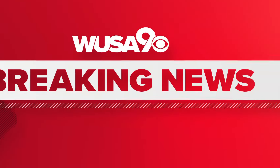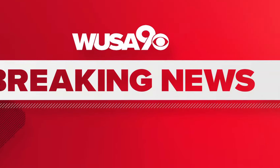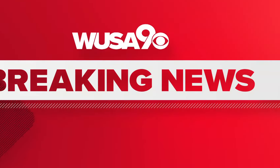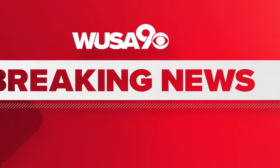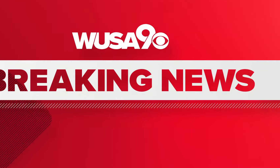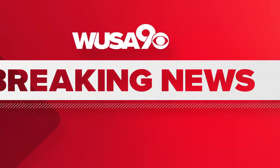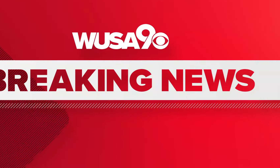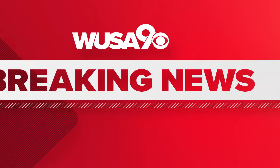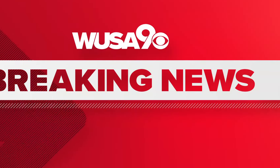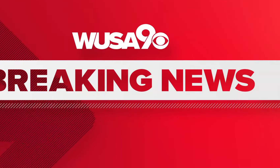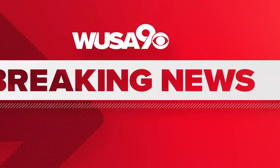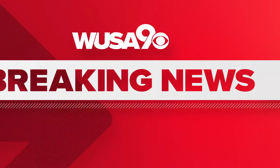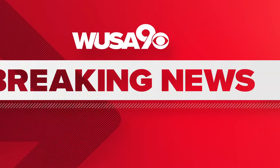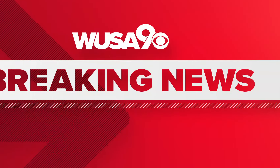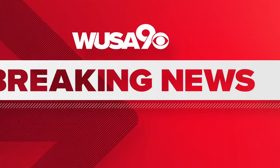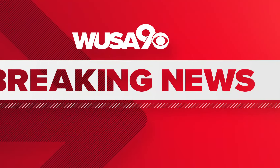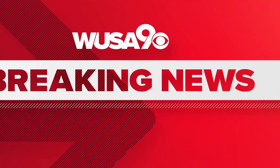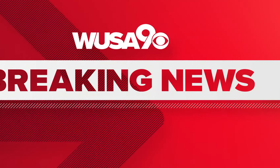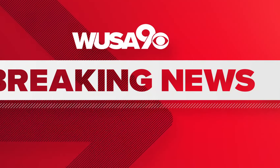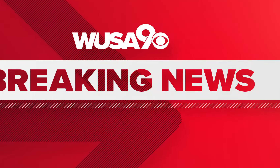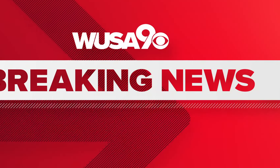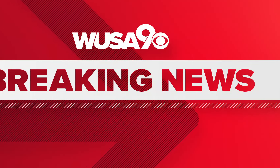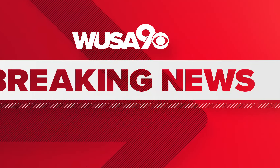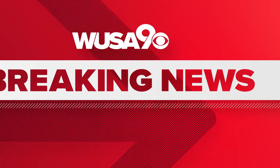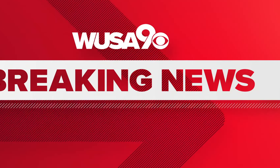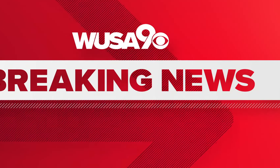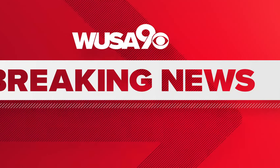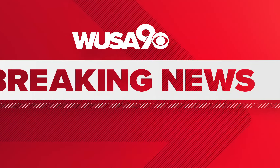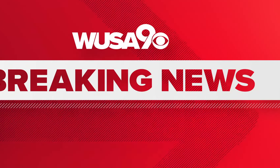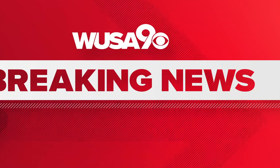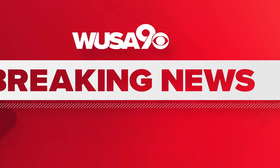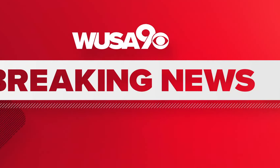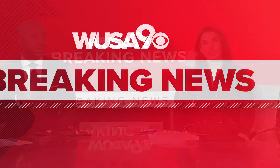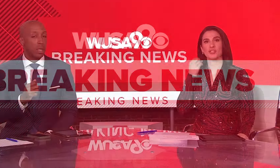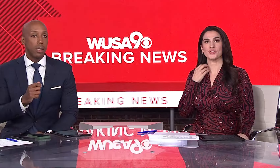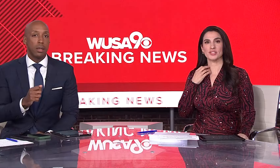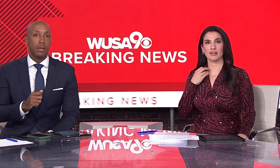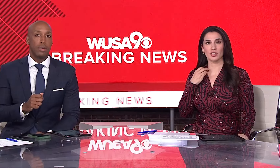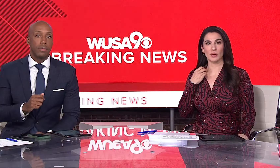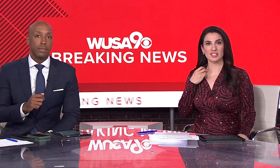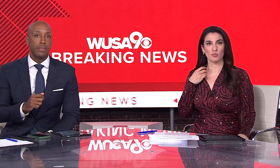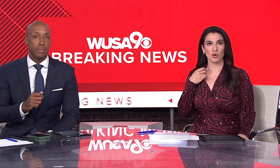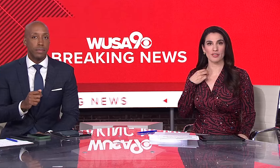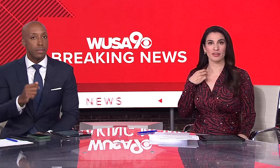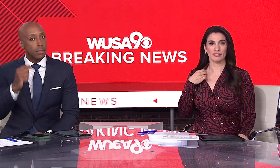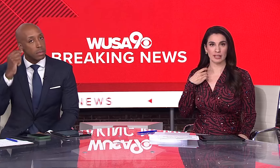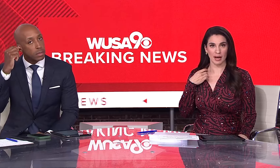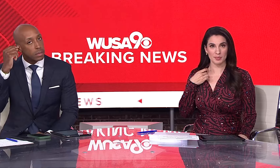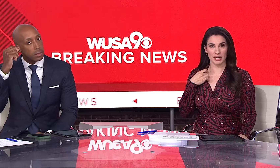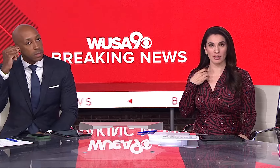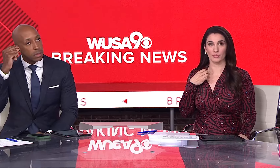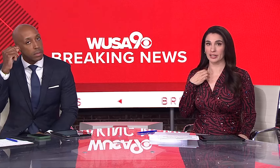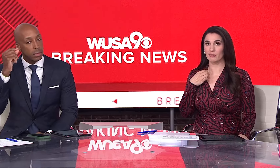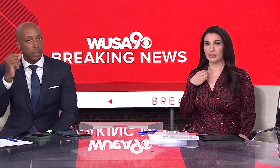All right, we want to get back to that breaking news. We have been following out of Baltimore state officials, Governor Westmore, they're giving an update on recovery